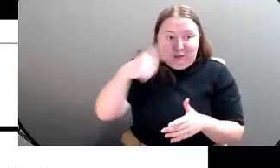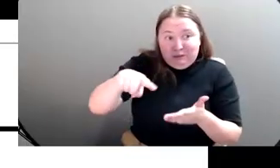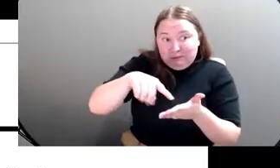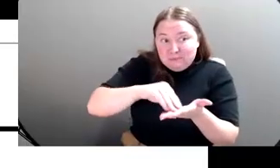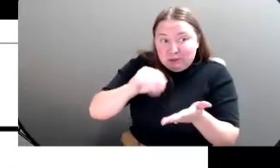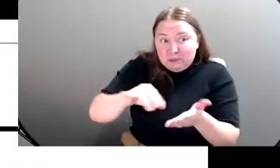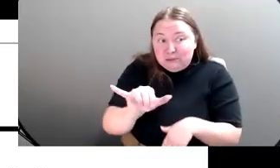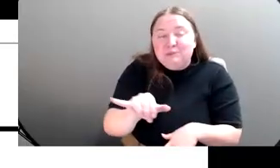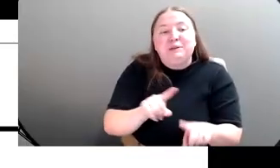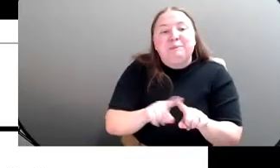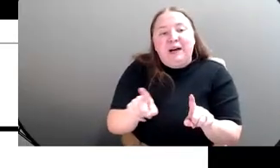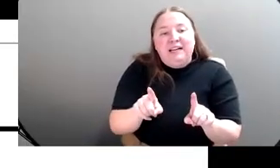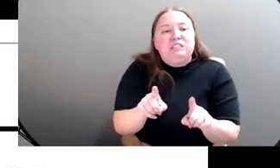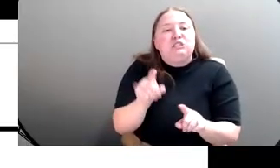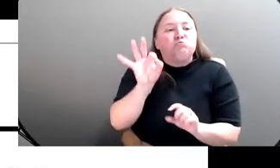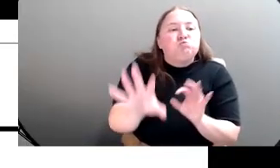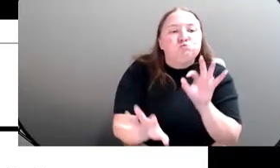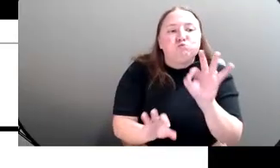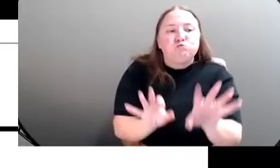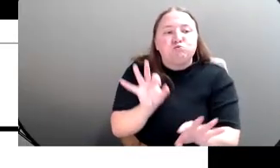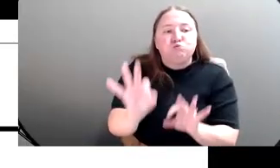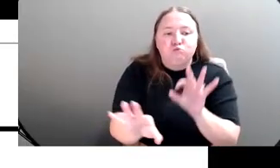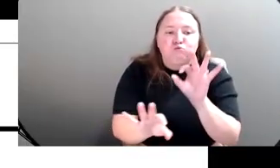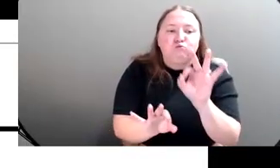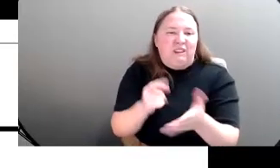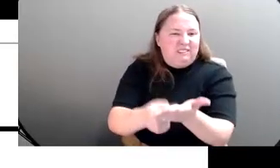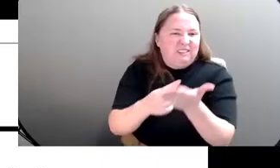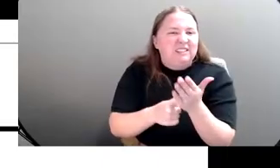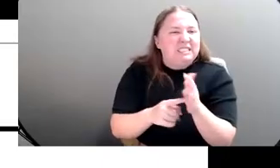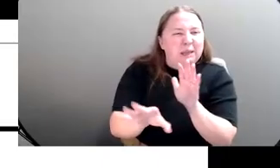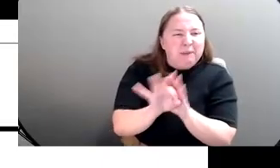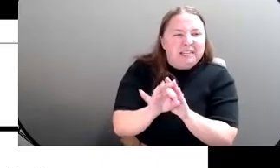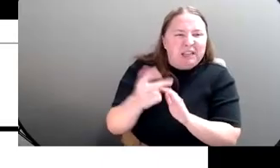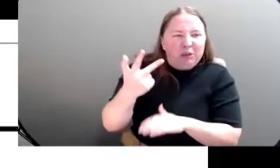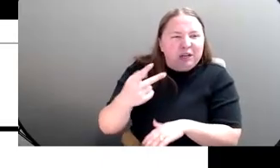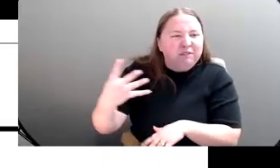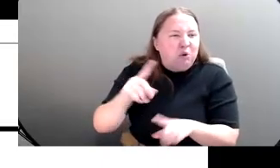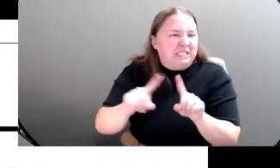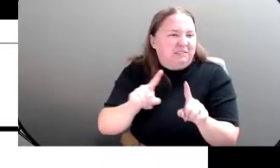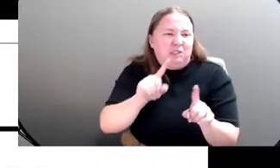But to just sprinkle your comments throughout, maybe choosing like every 3 or 4, 5th one.